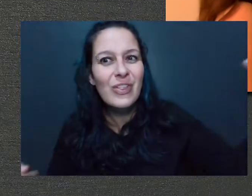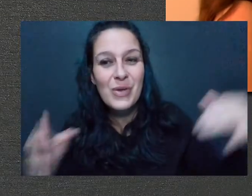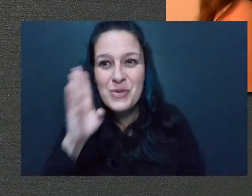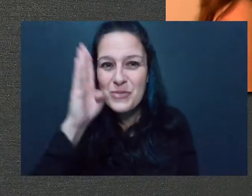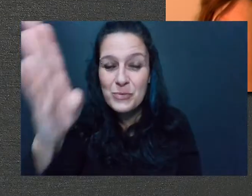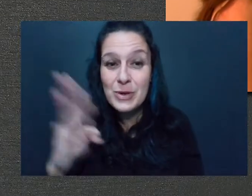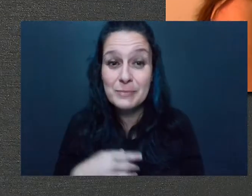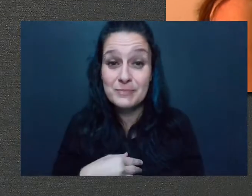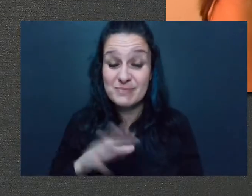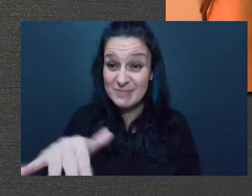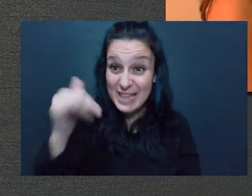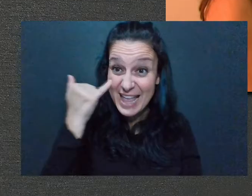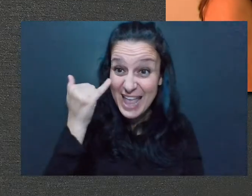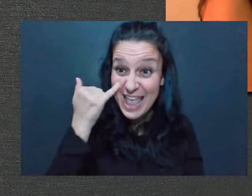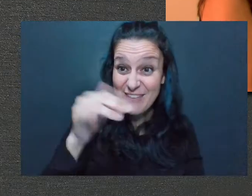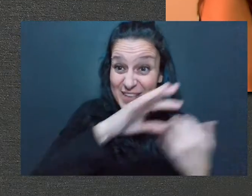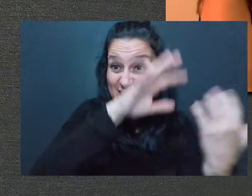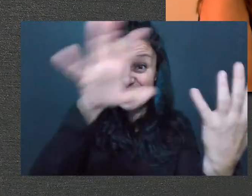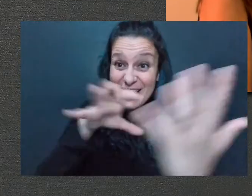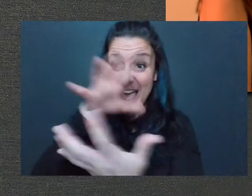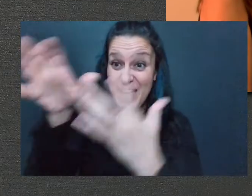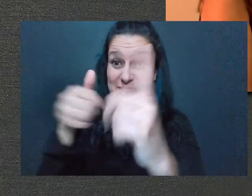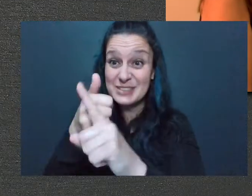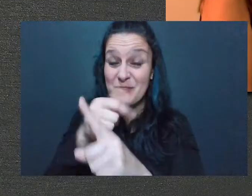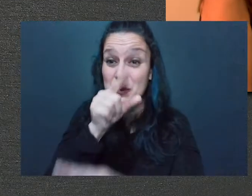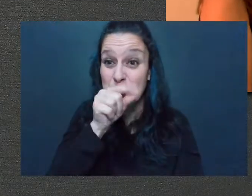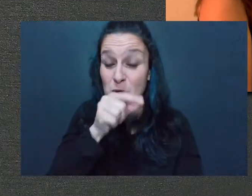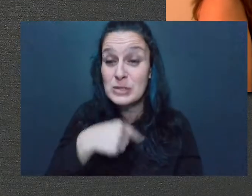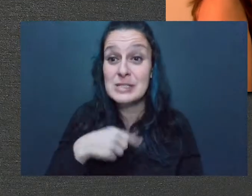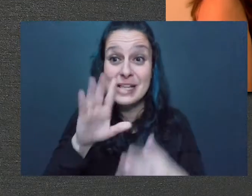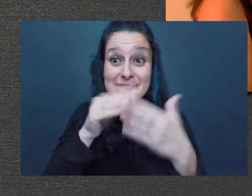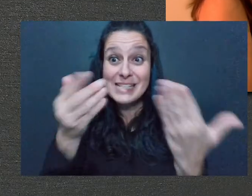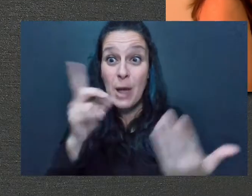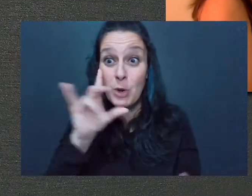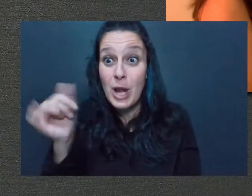If clouds were birds, the sky would look like this